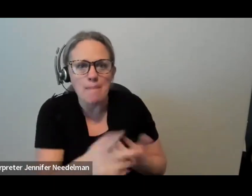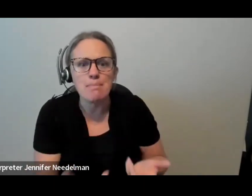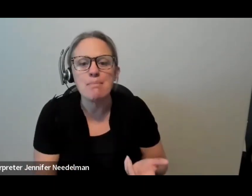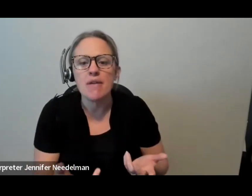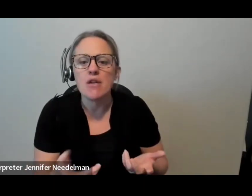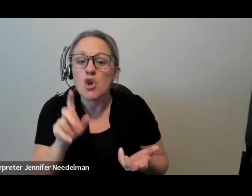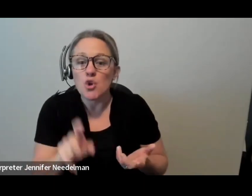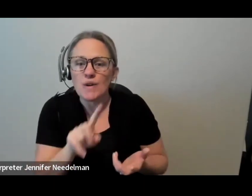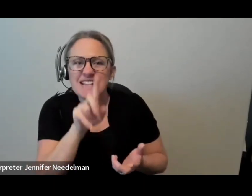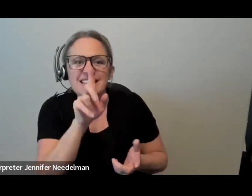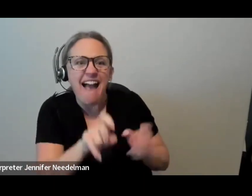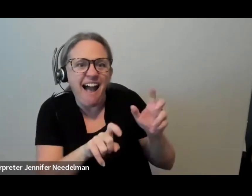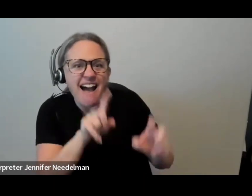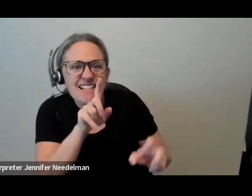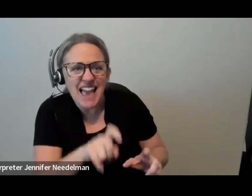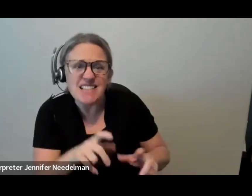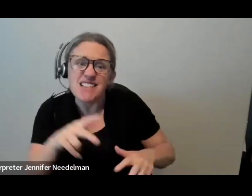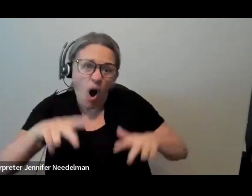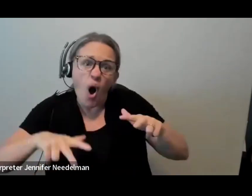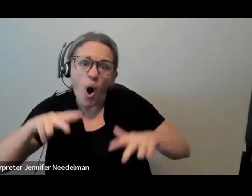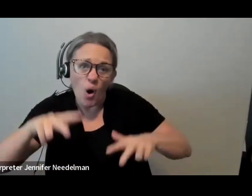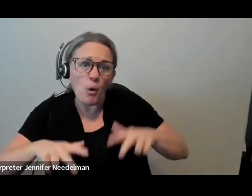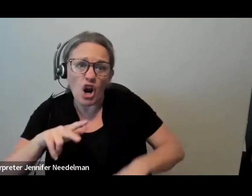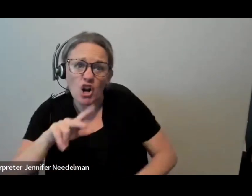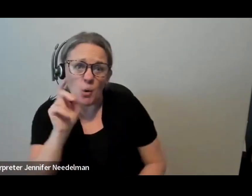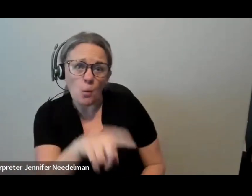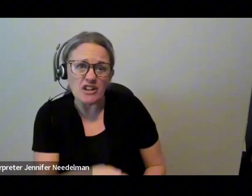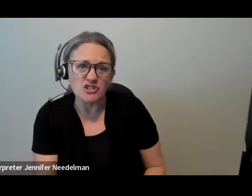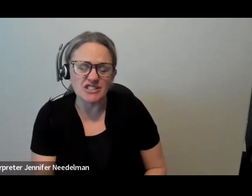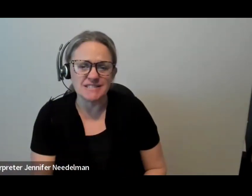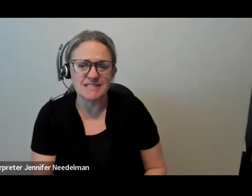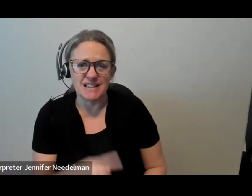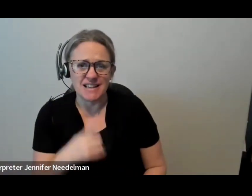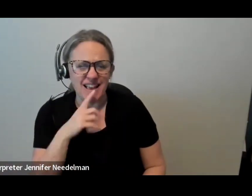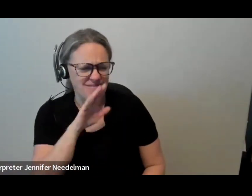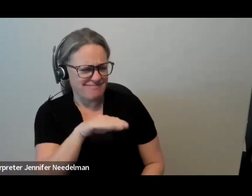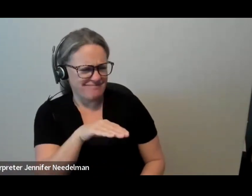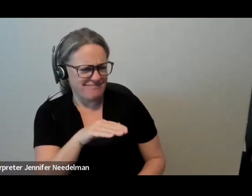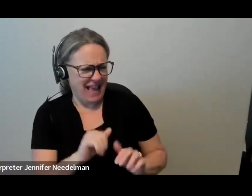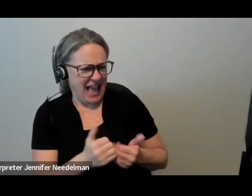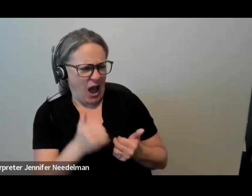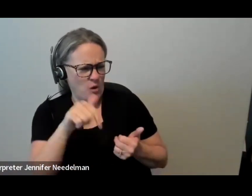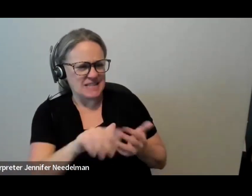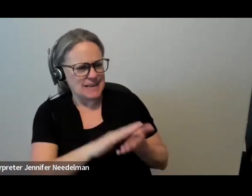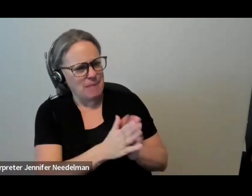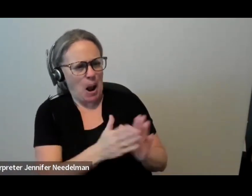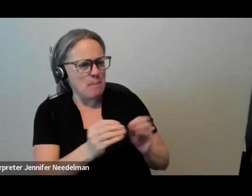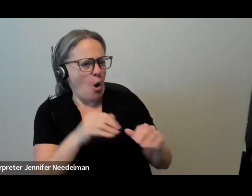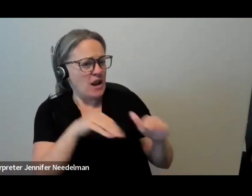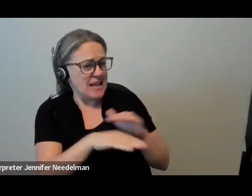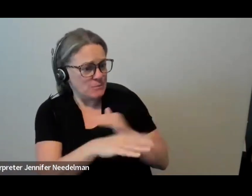You need to ask really awkward questions like, Hey, how do I make this more accessible for you? Or do you need help here?